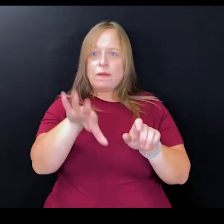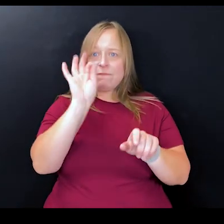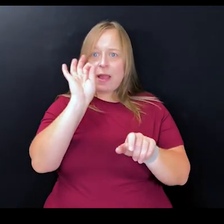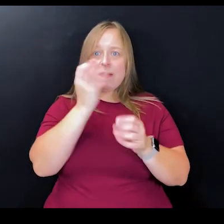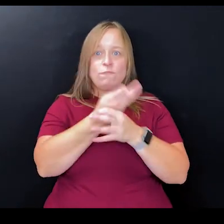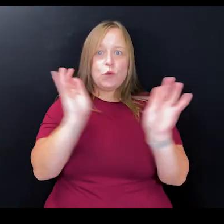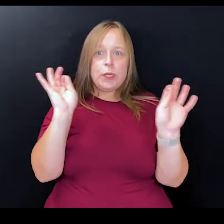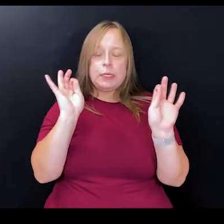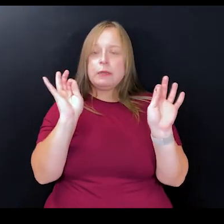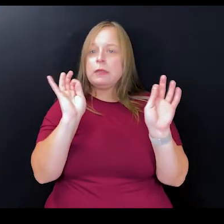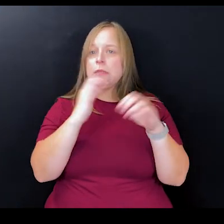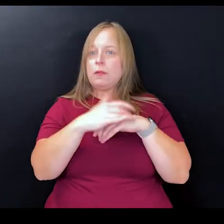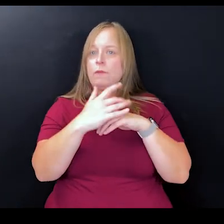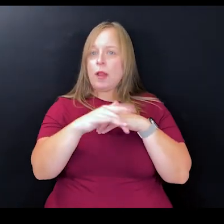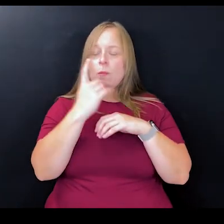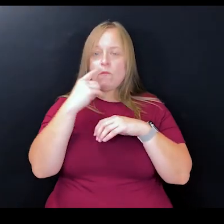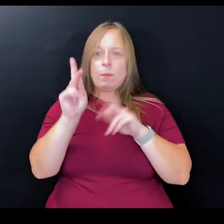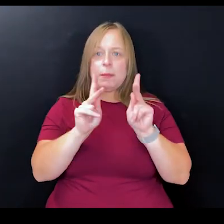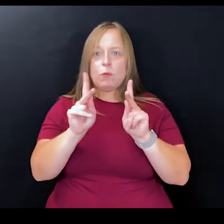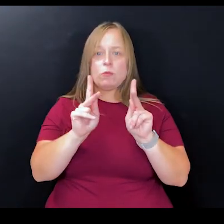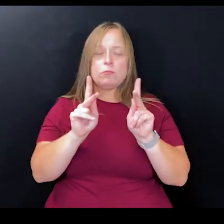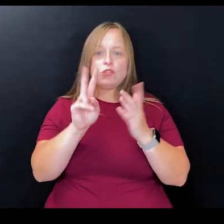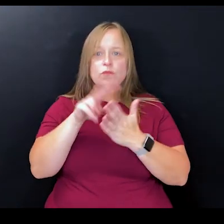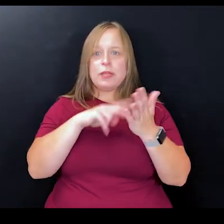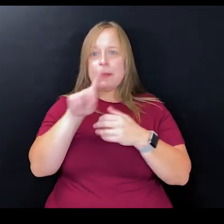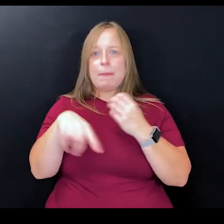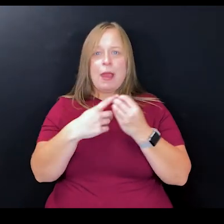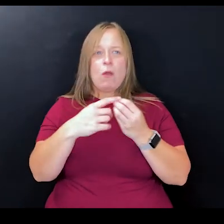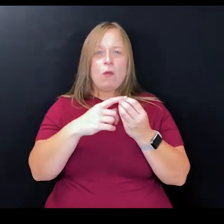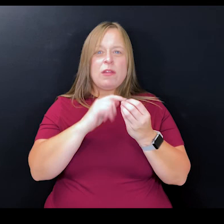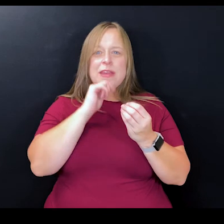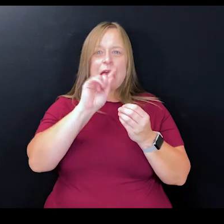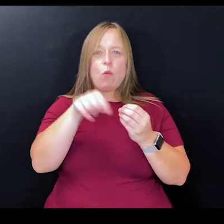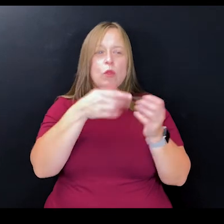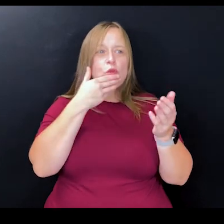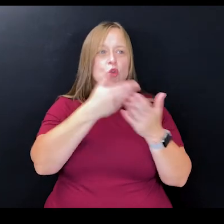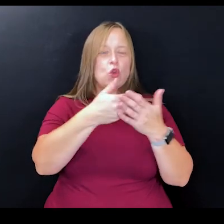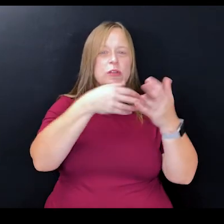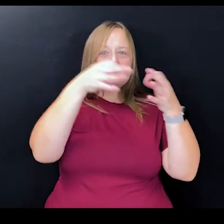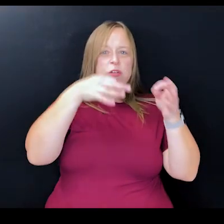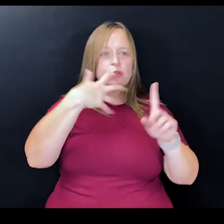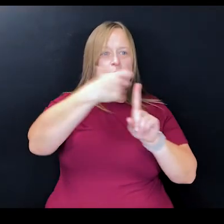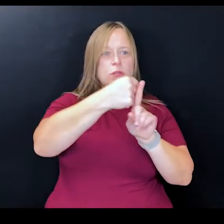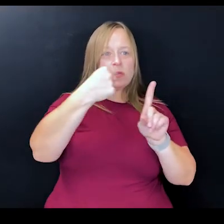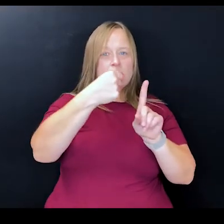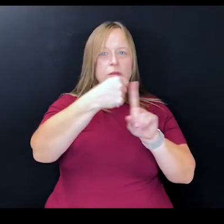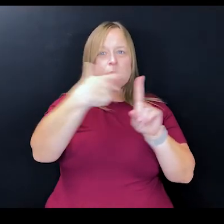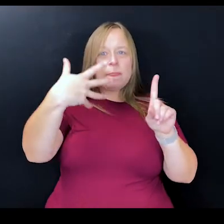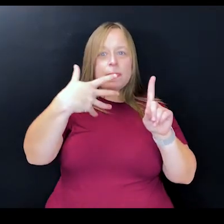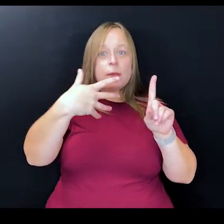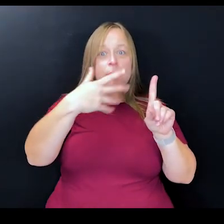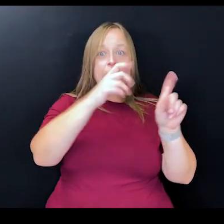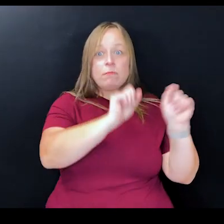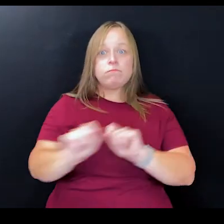a free resource for. So, it's not only a good description, but it takes you to other things that might be relevant